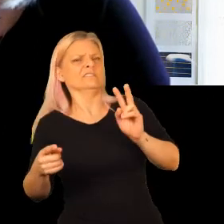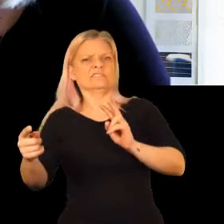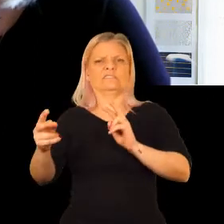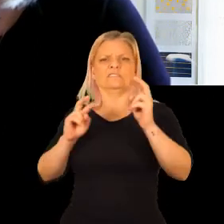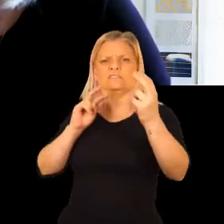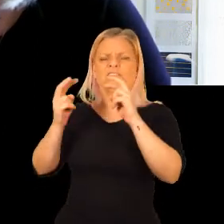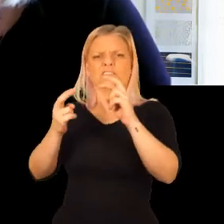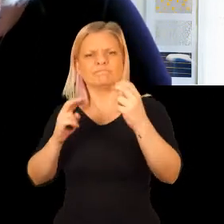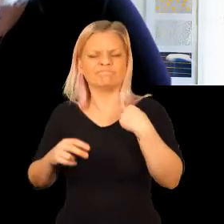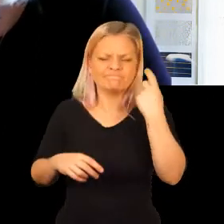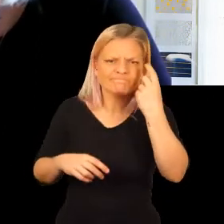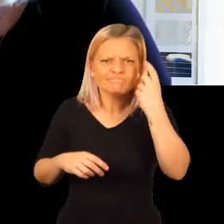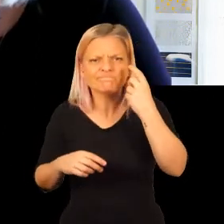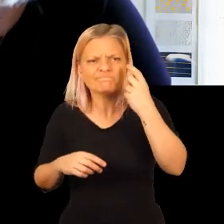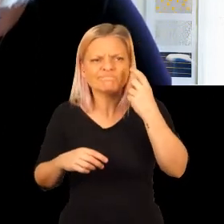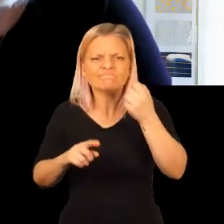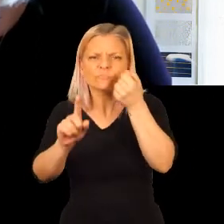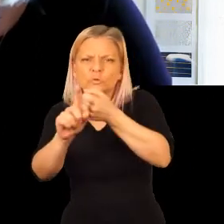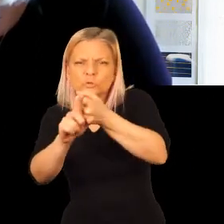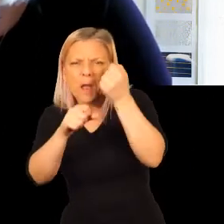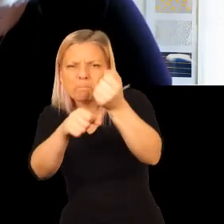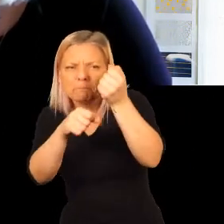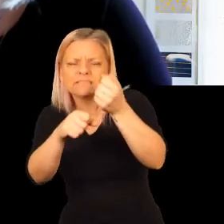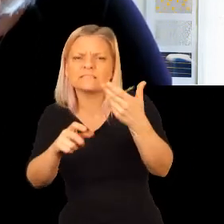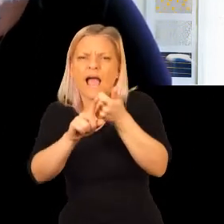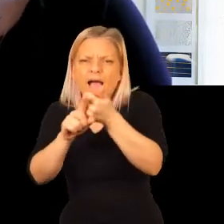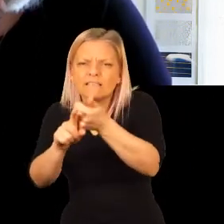it's going to be really hammered by this so we started to think about campaigning about